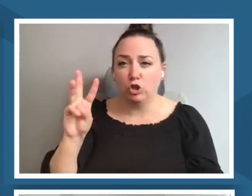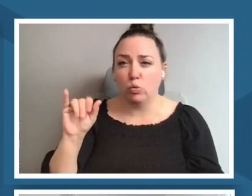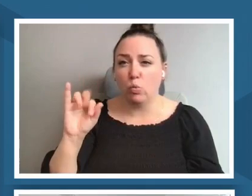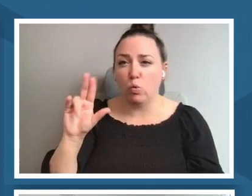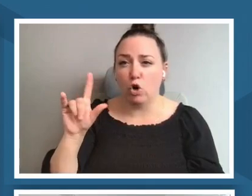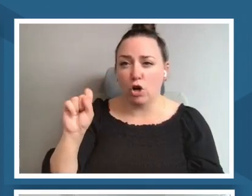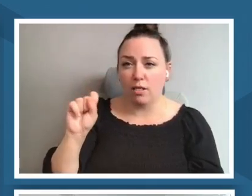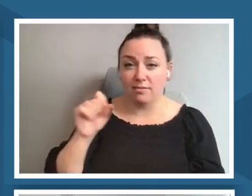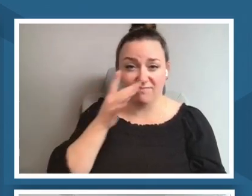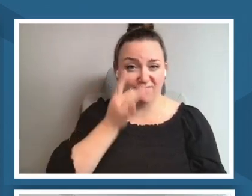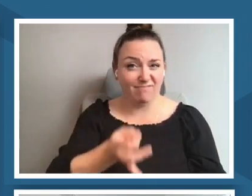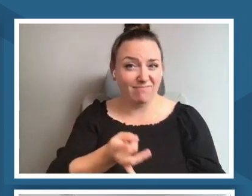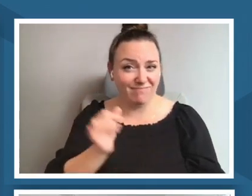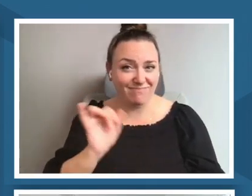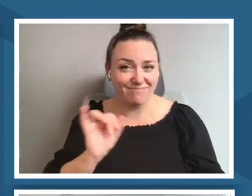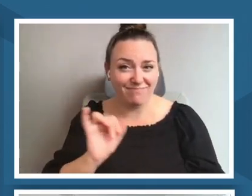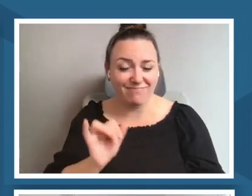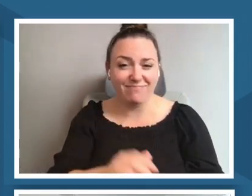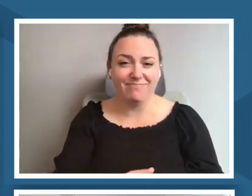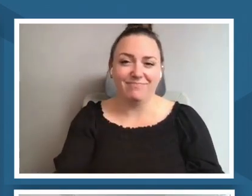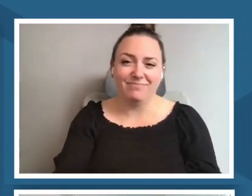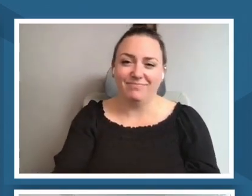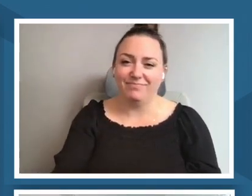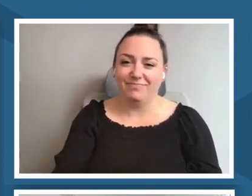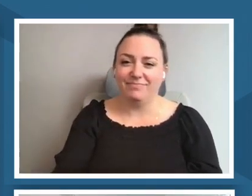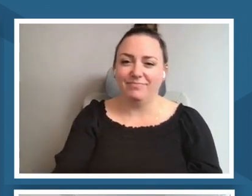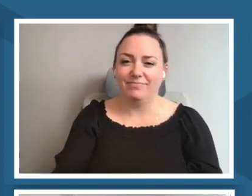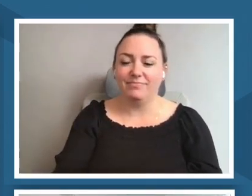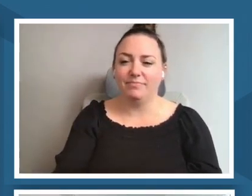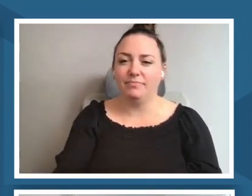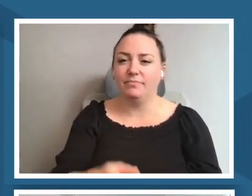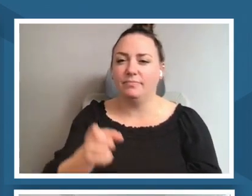yeah